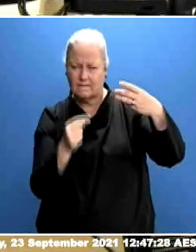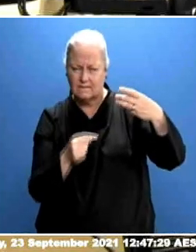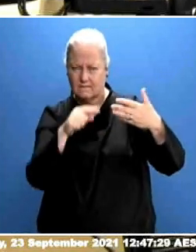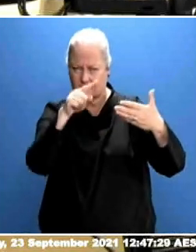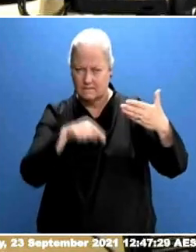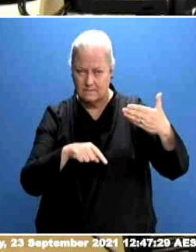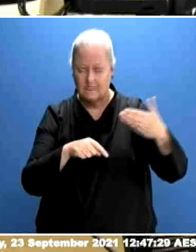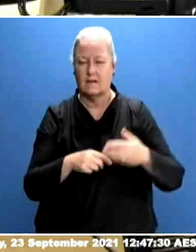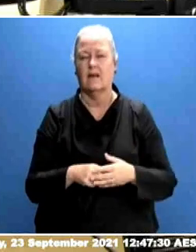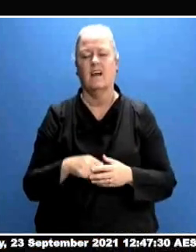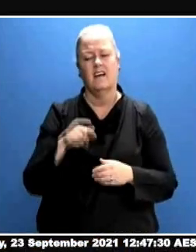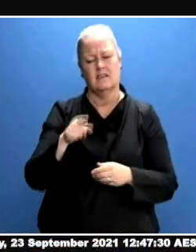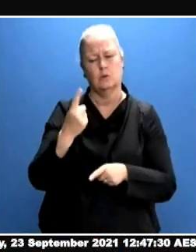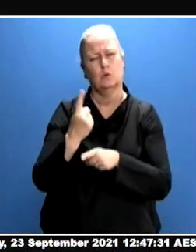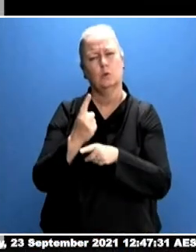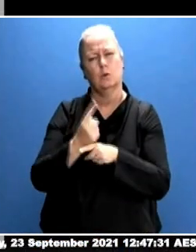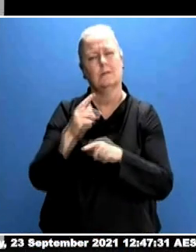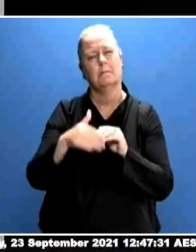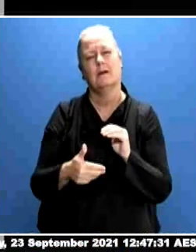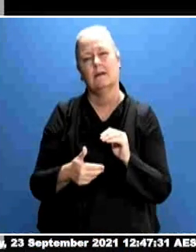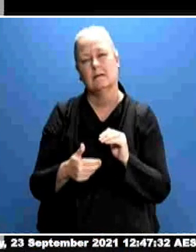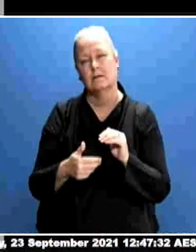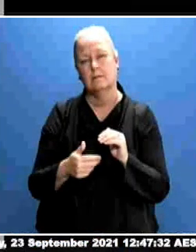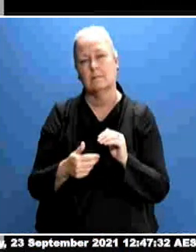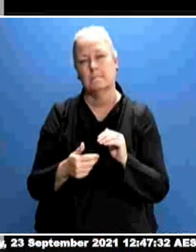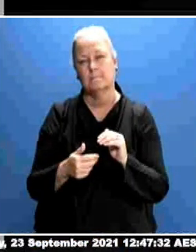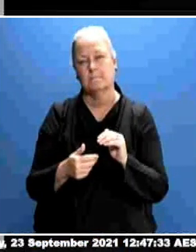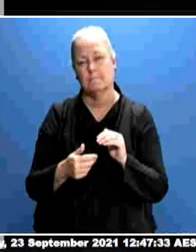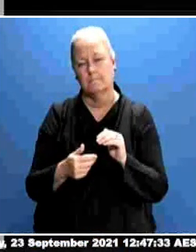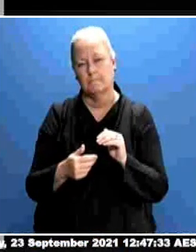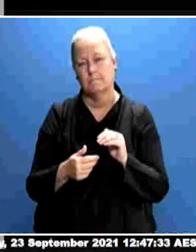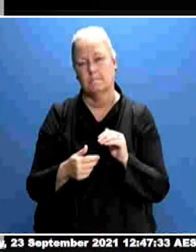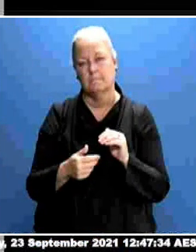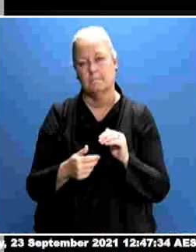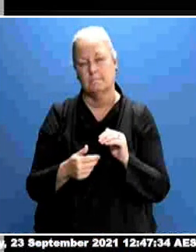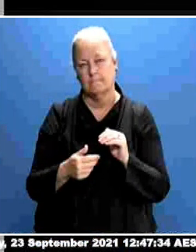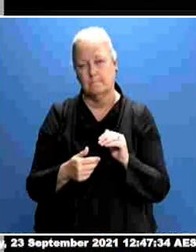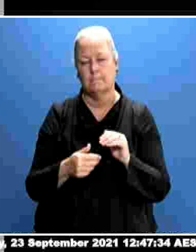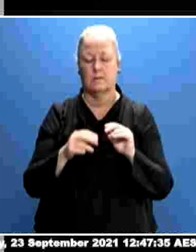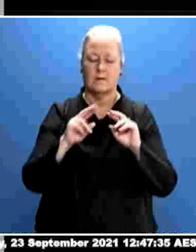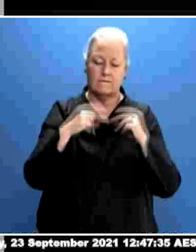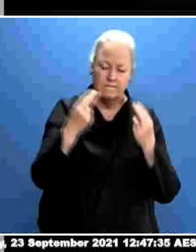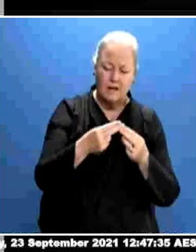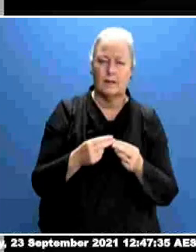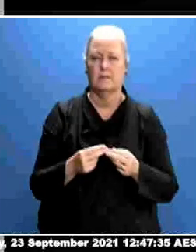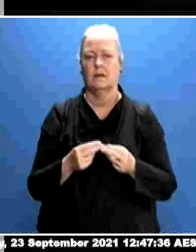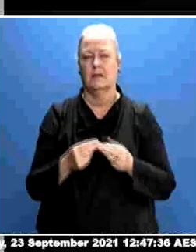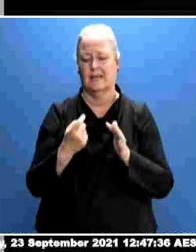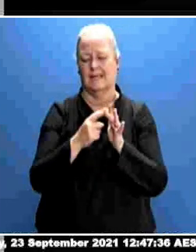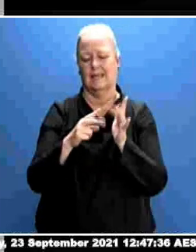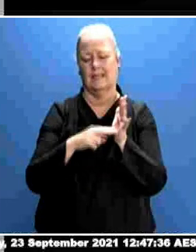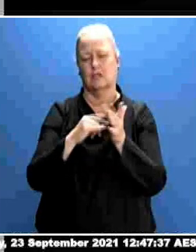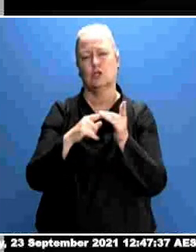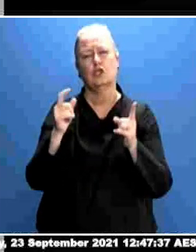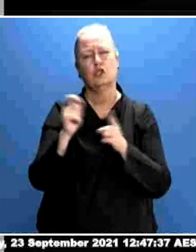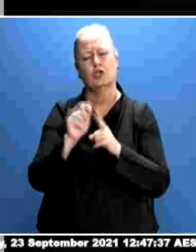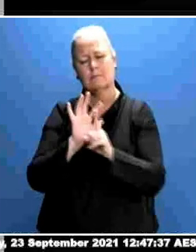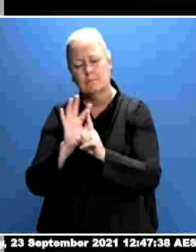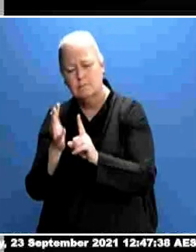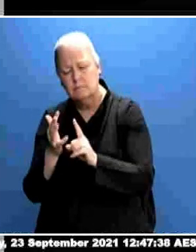number of matters about family and kinship and cultural considerations.